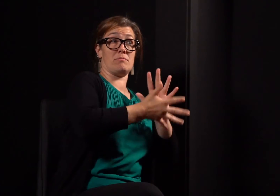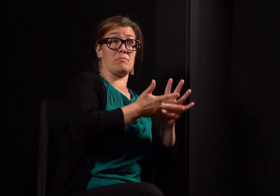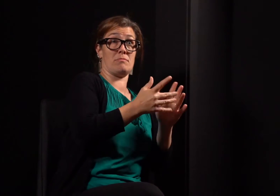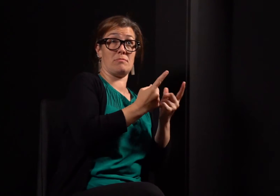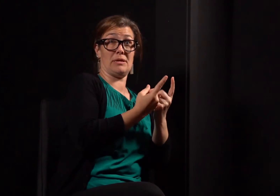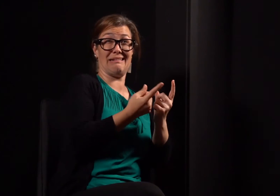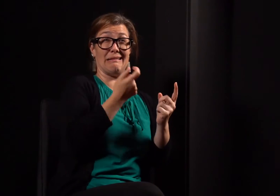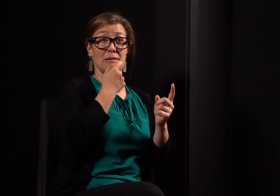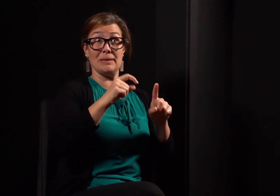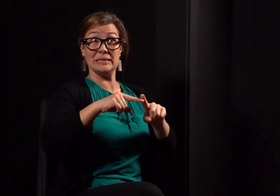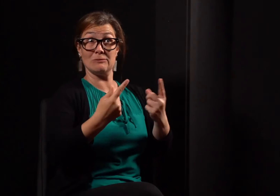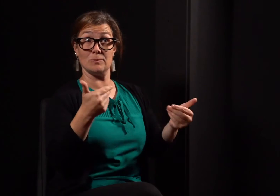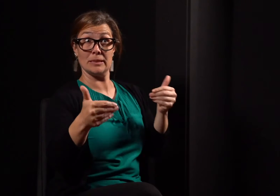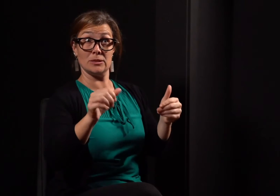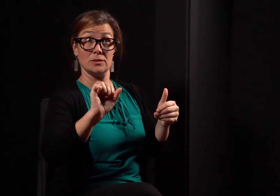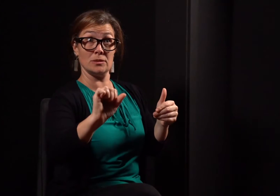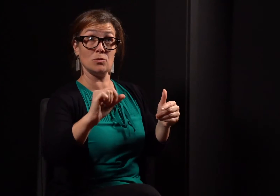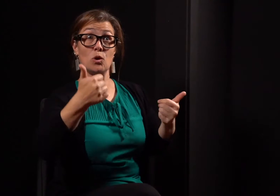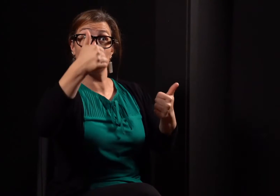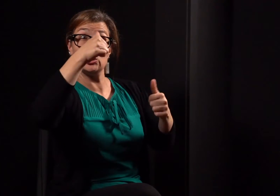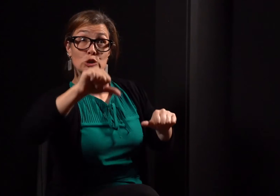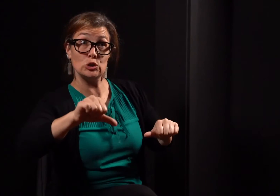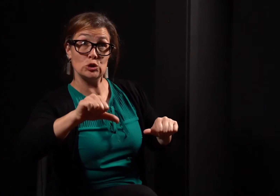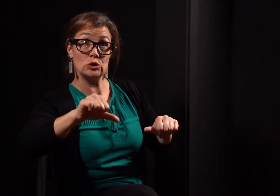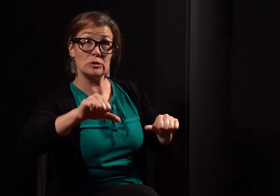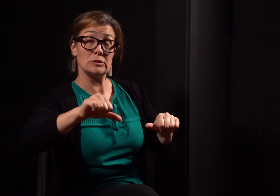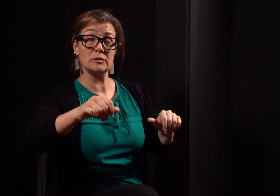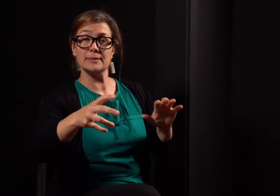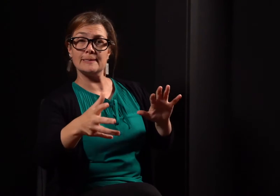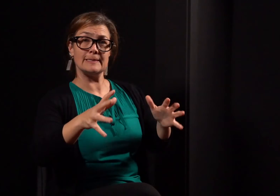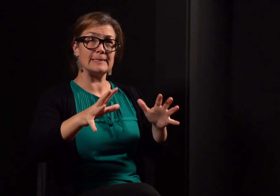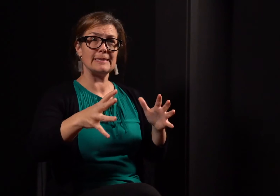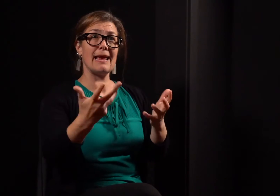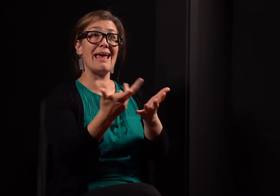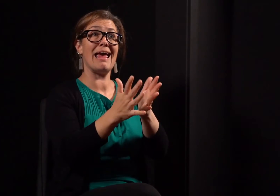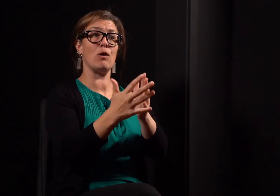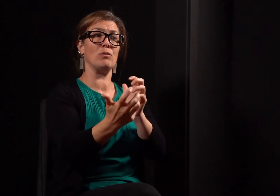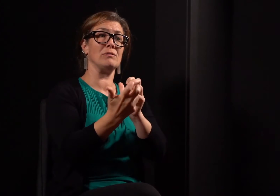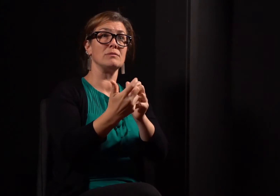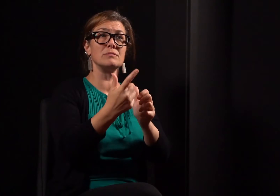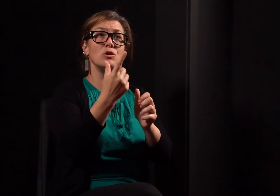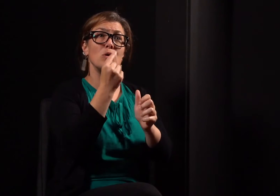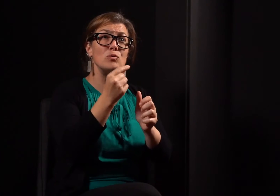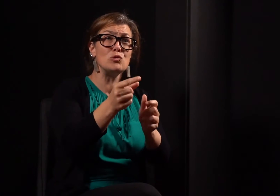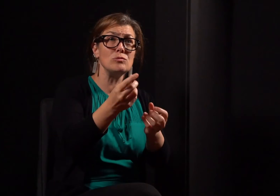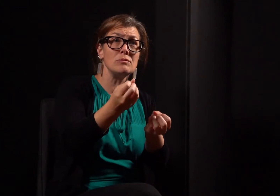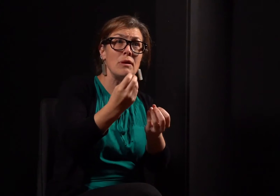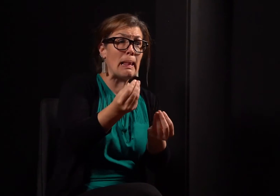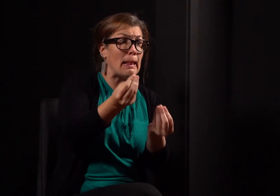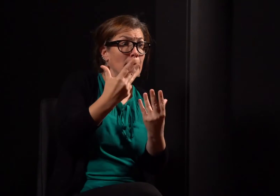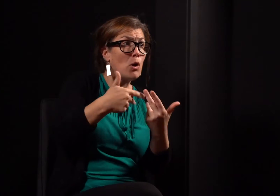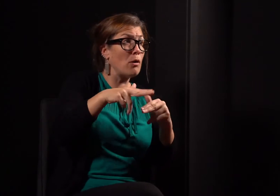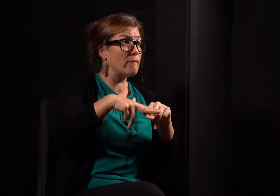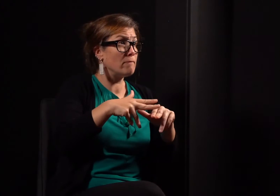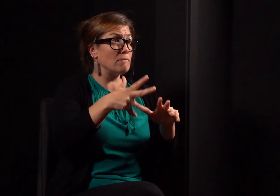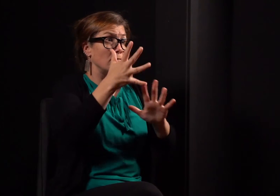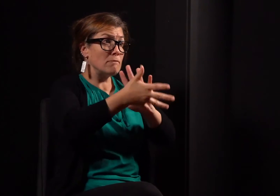I might say, perhaps my signings different to what you're used to and could you let me know what I can do to make it more smoothly,